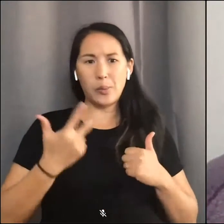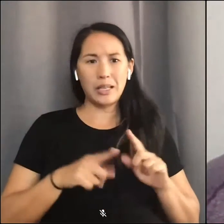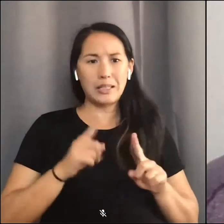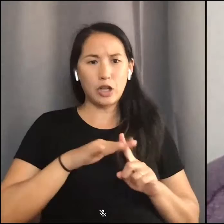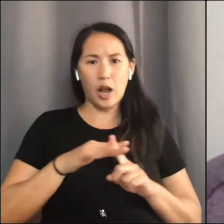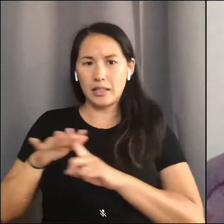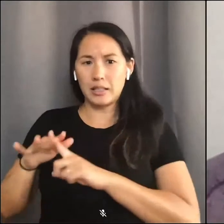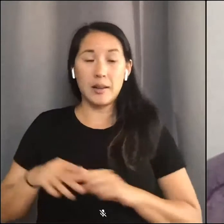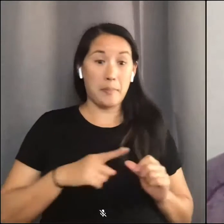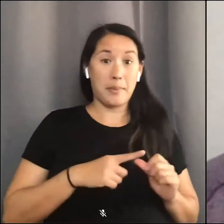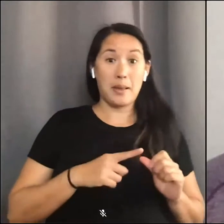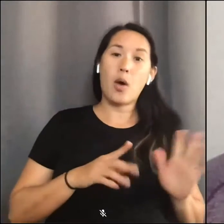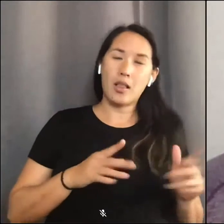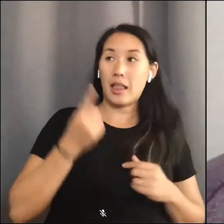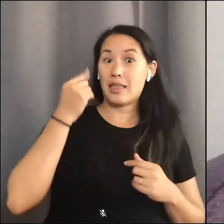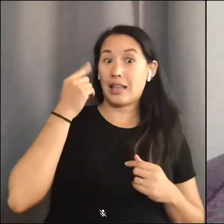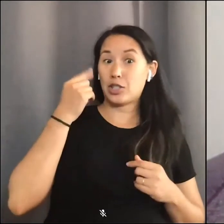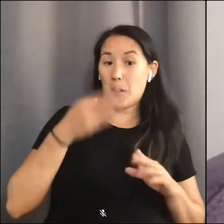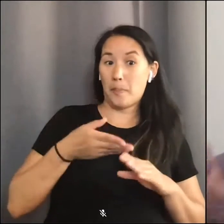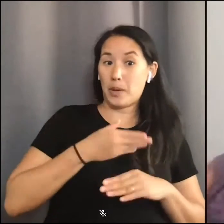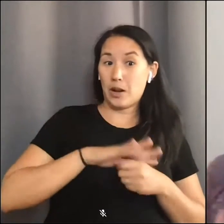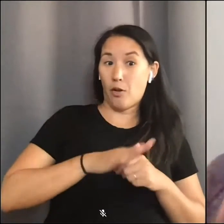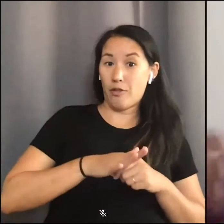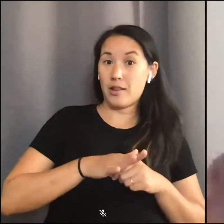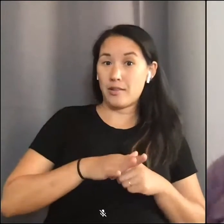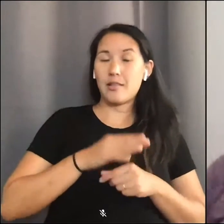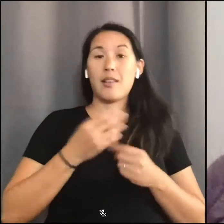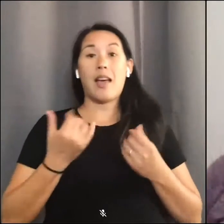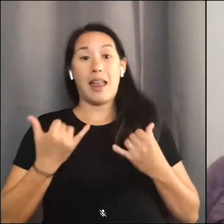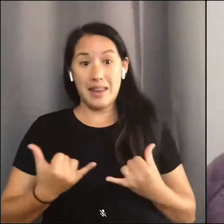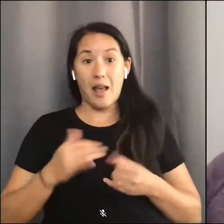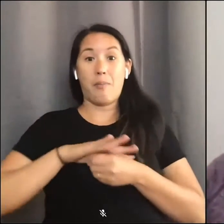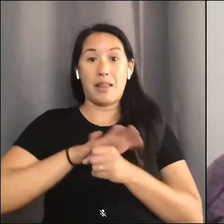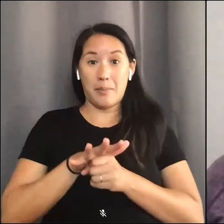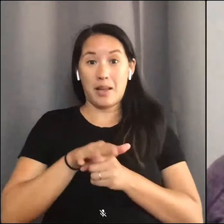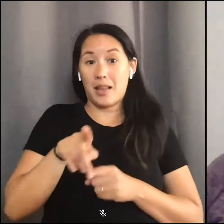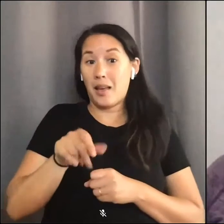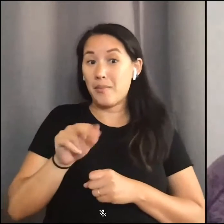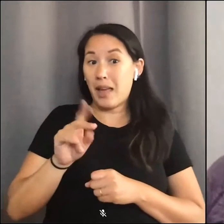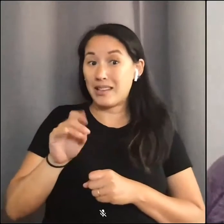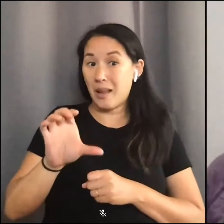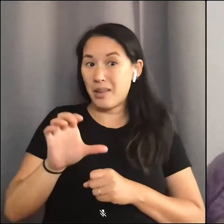we were well last year we were pre-coded now we're in a pandemic we're still in it just fyi